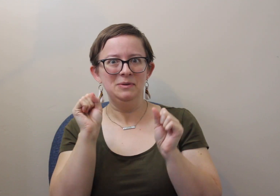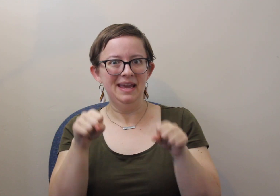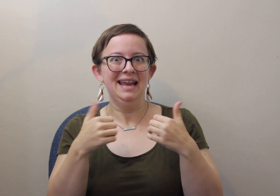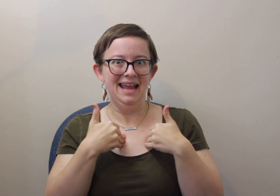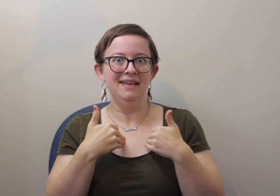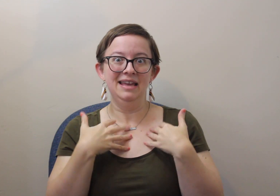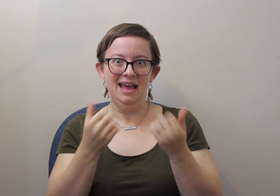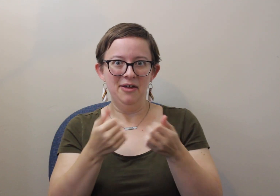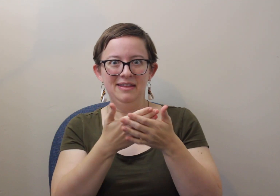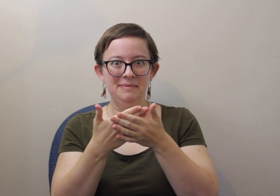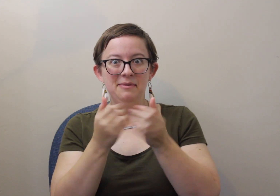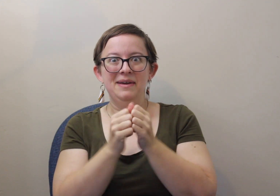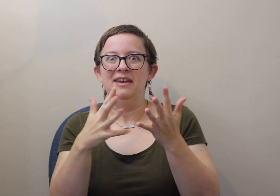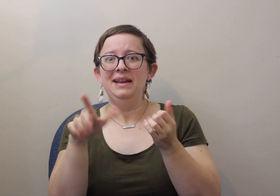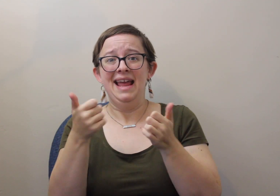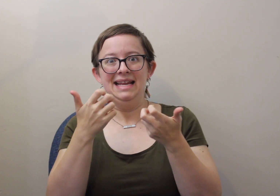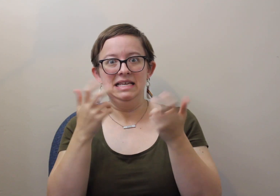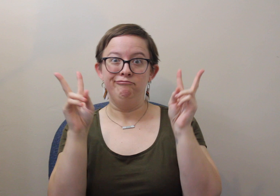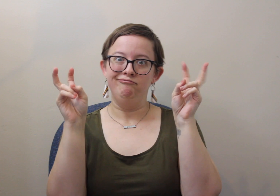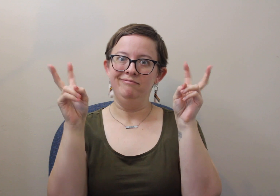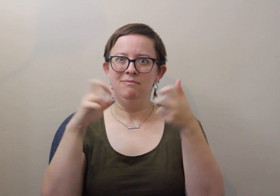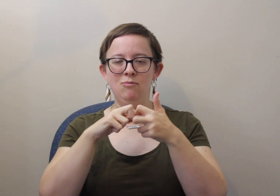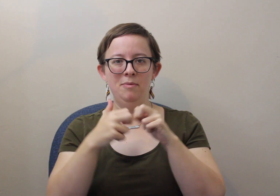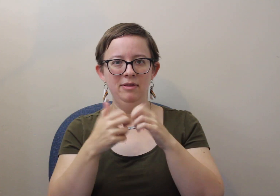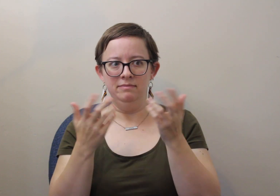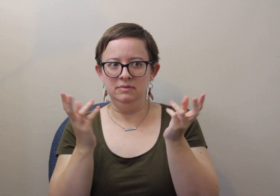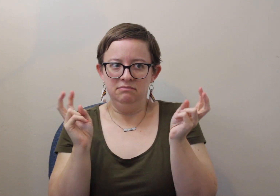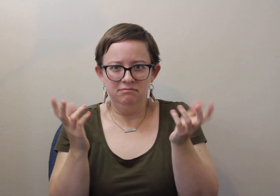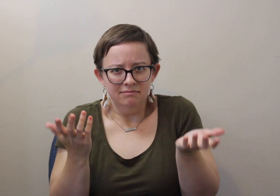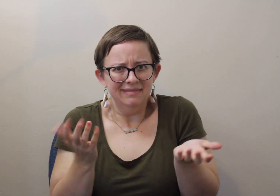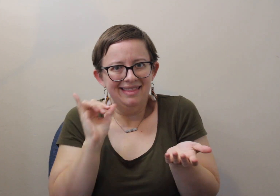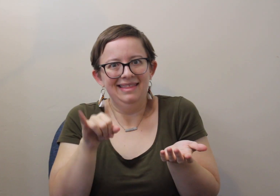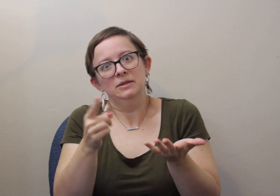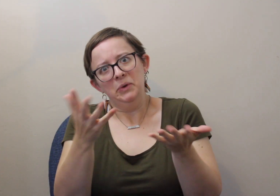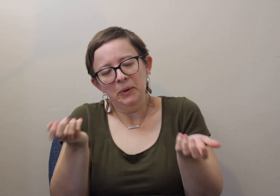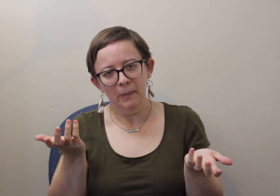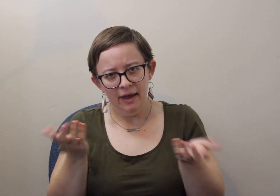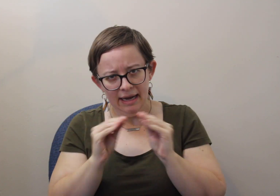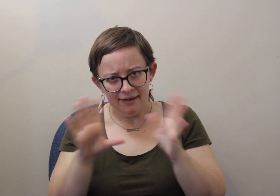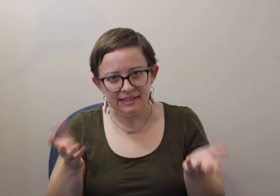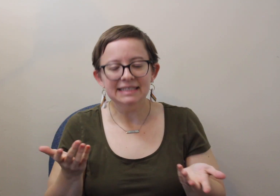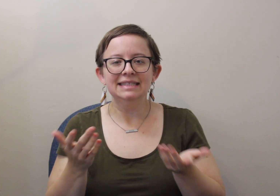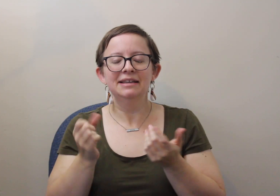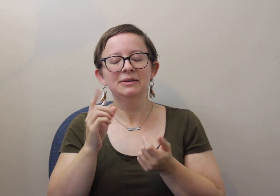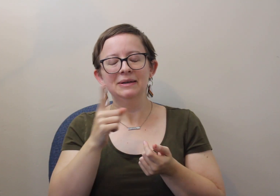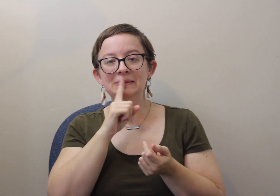You know if you can have a healthy baby without any so-to-speak problems, that's usually what you want obviously.